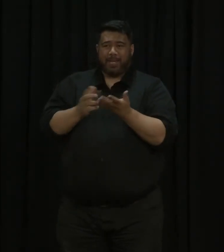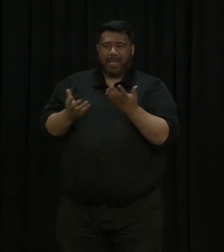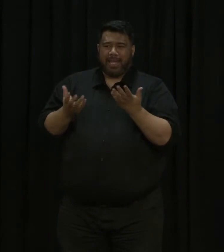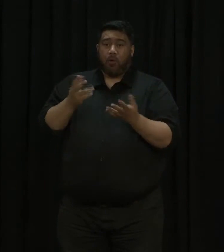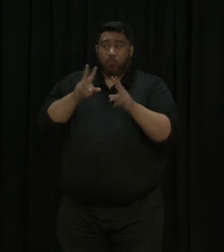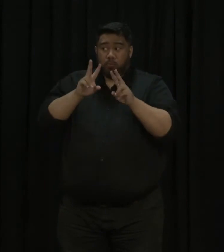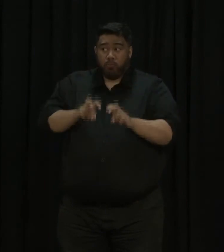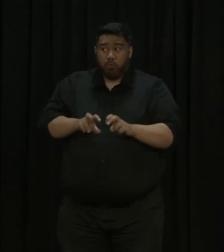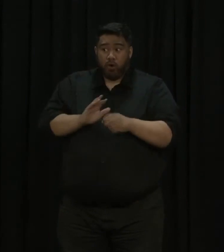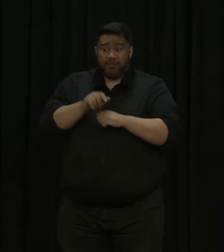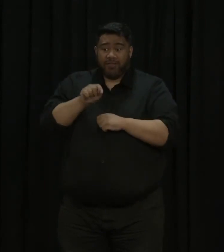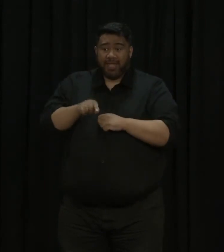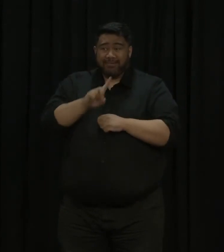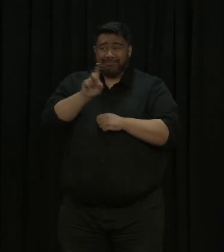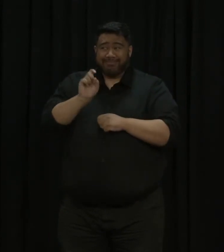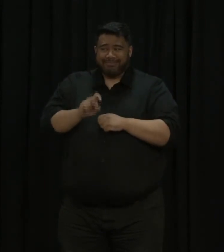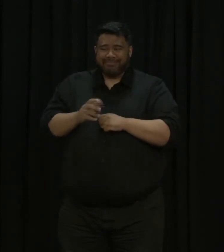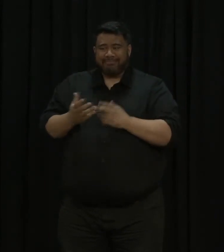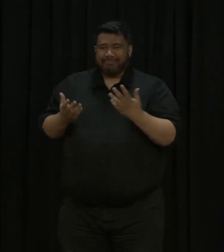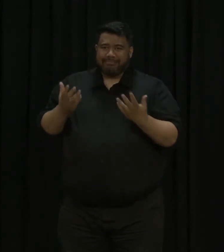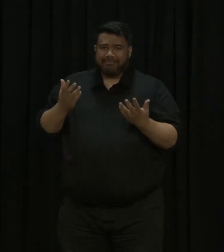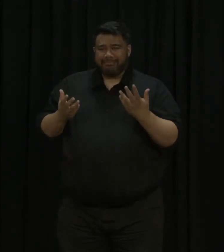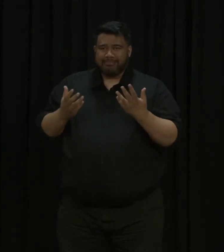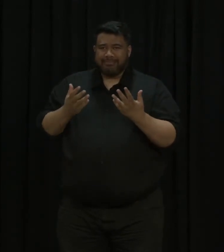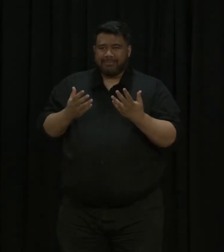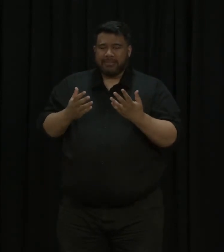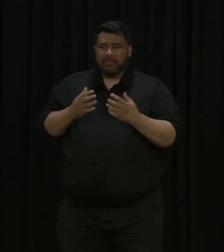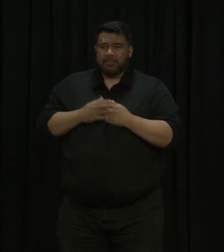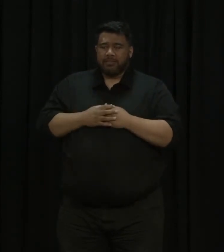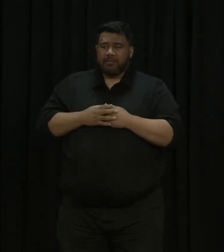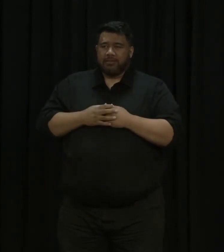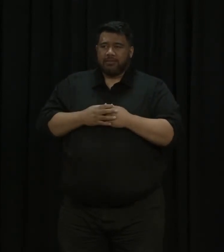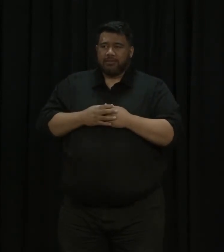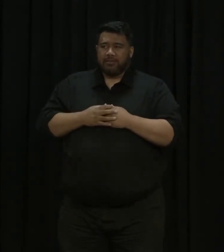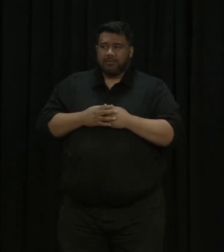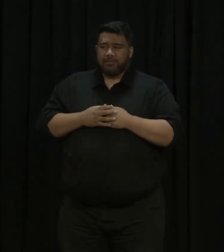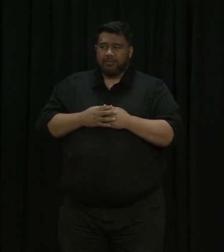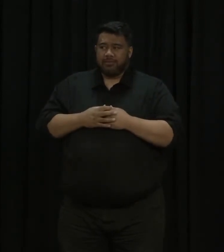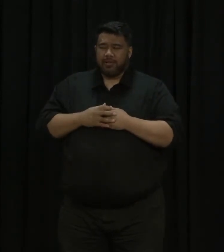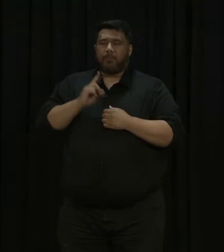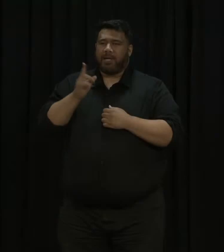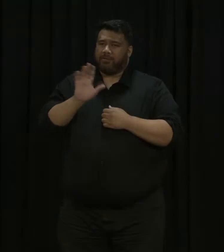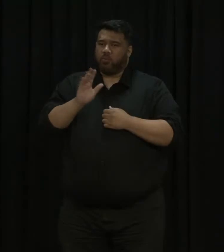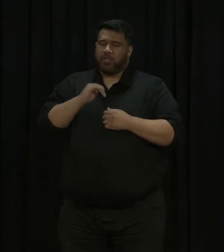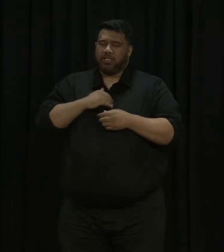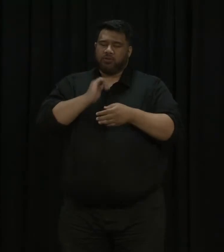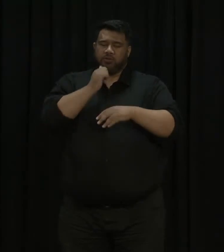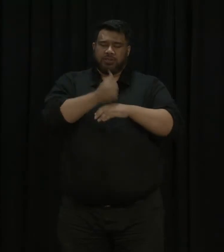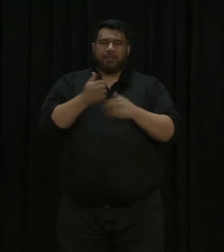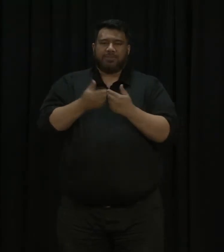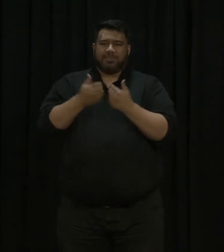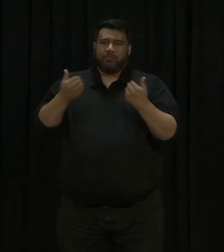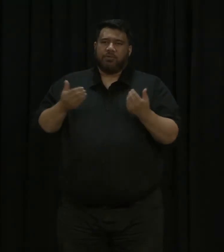around that system. So we did go through that to see whether we could just get one and we will be endeavouring to make sure they are